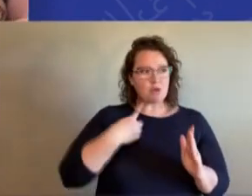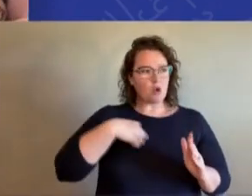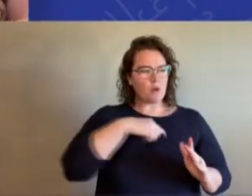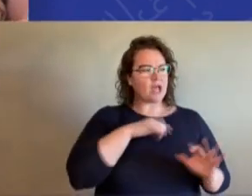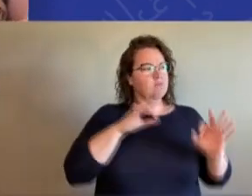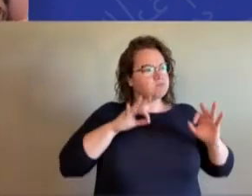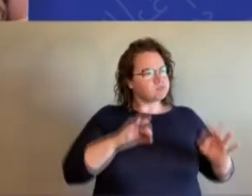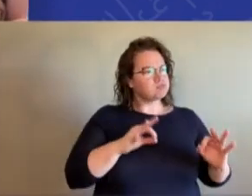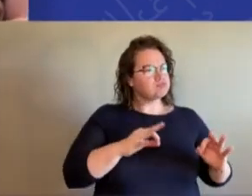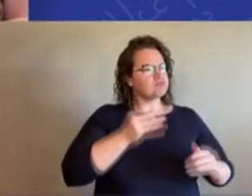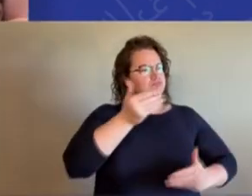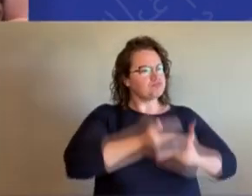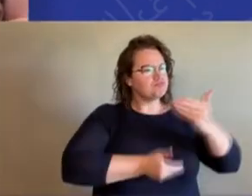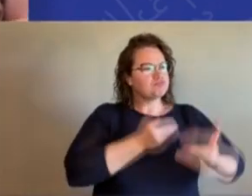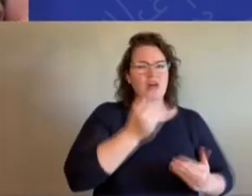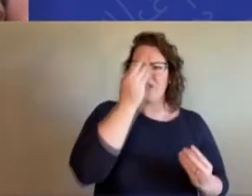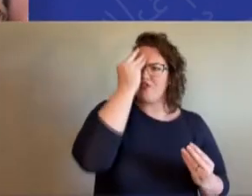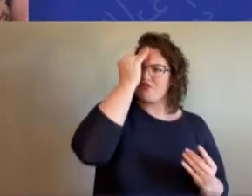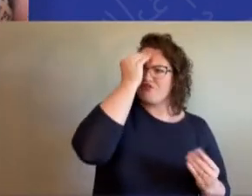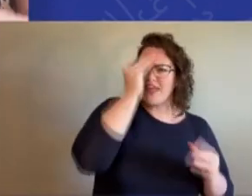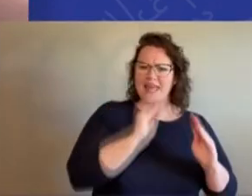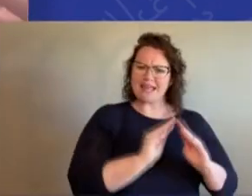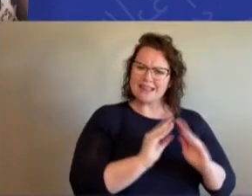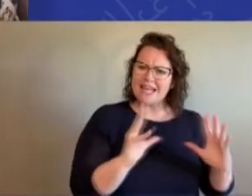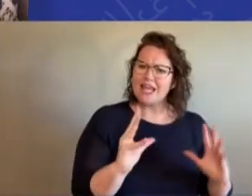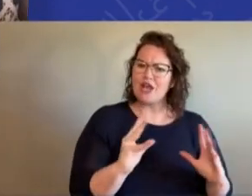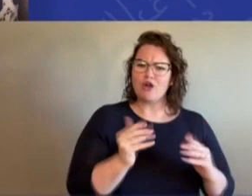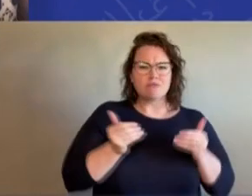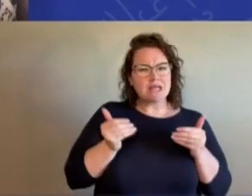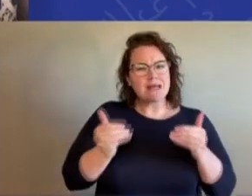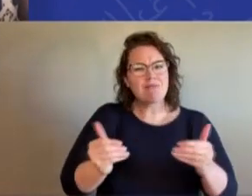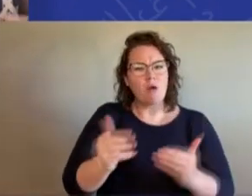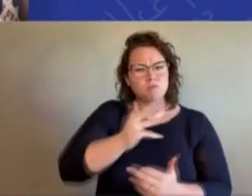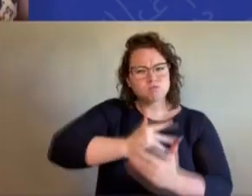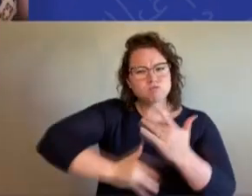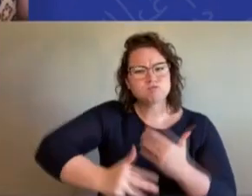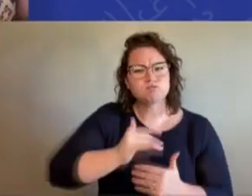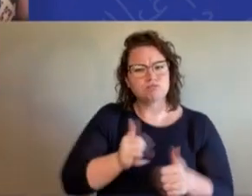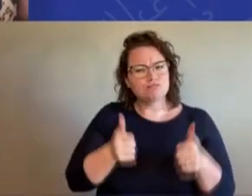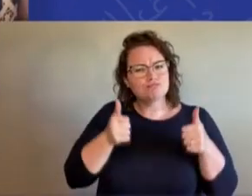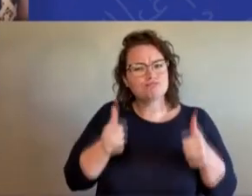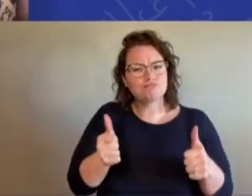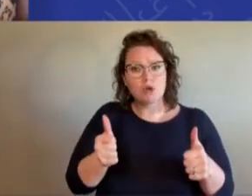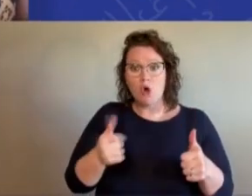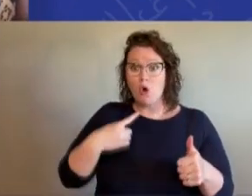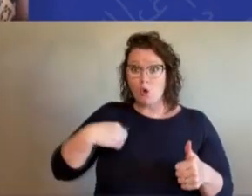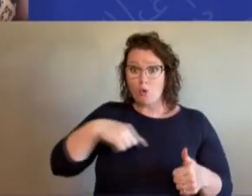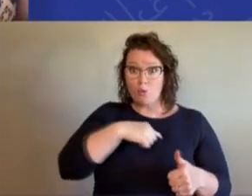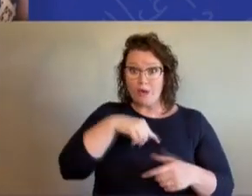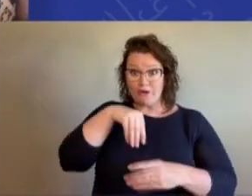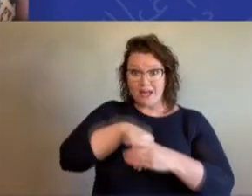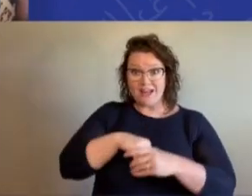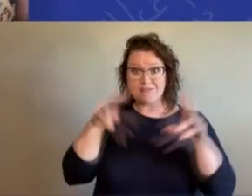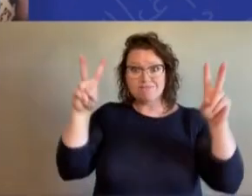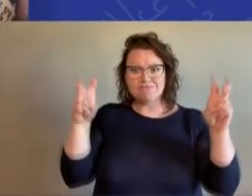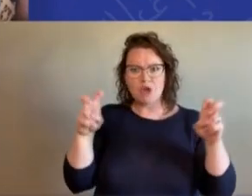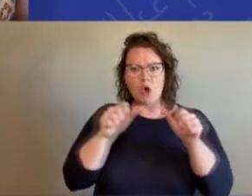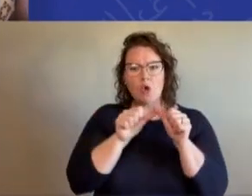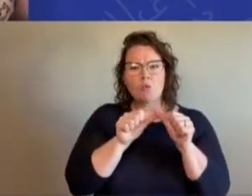back to making good decisions. Sometimes we are in a good place and we are able to think through things and make good decisions, and we are getting along with